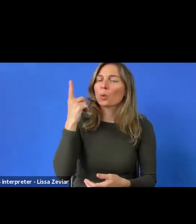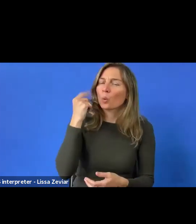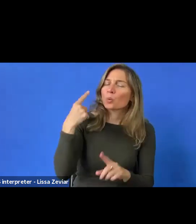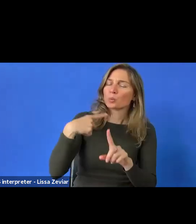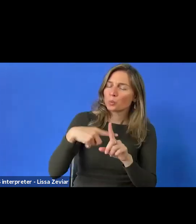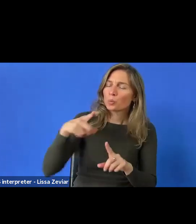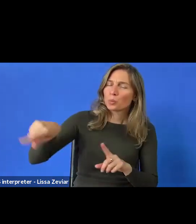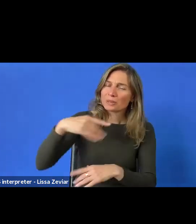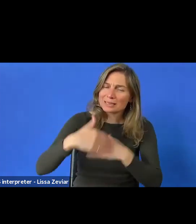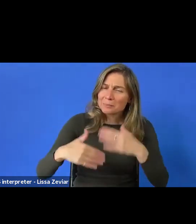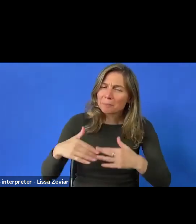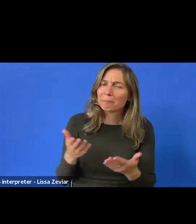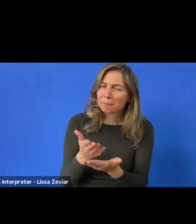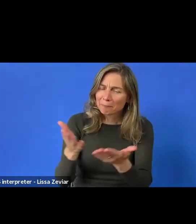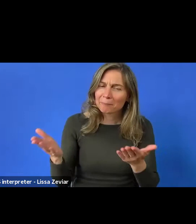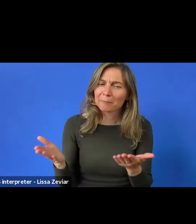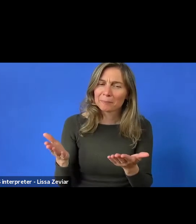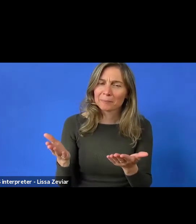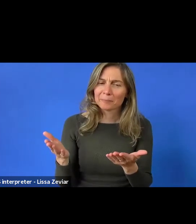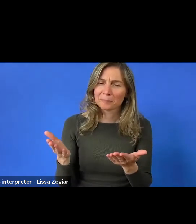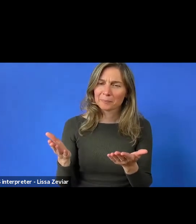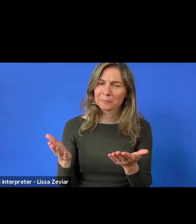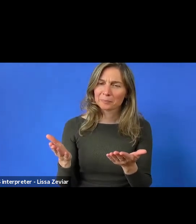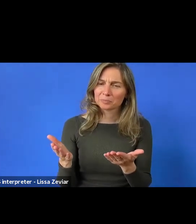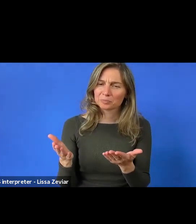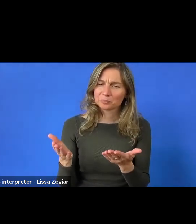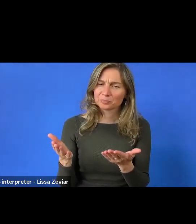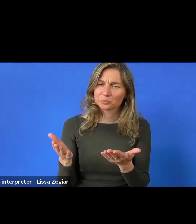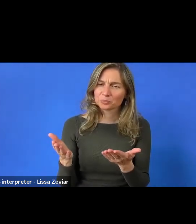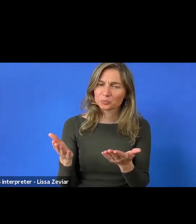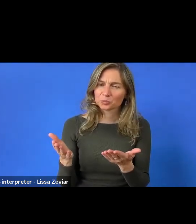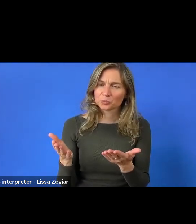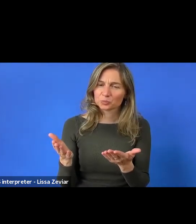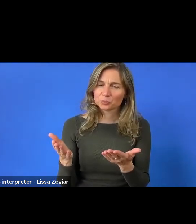through these two important protocols. So, welcome, we listen to you.